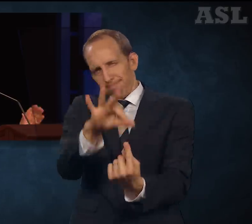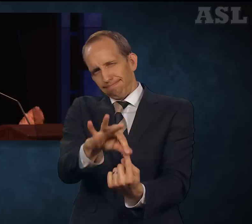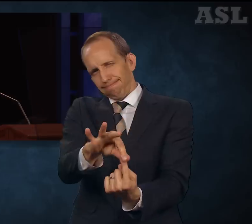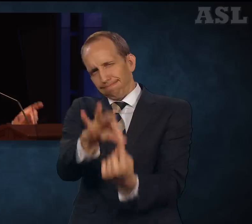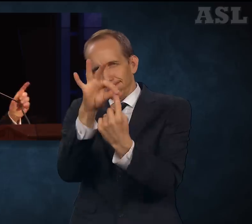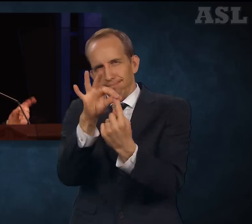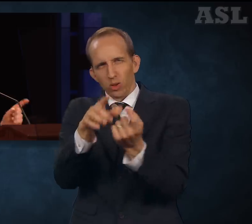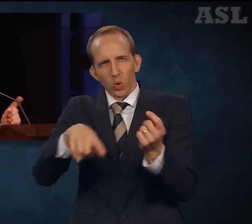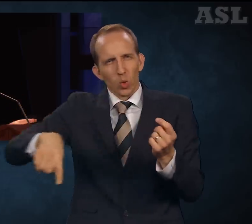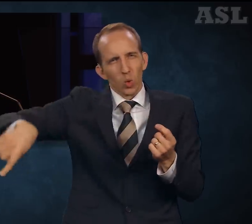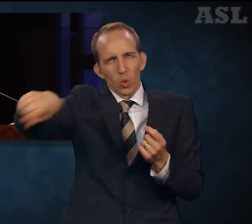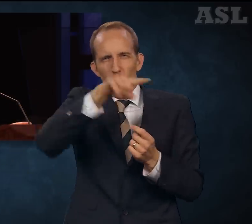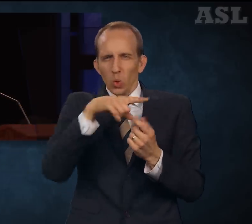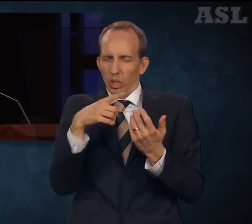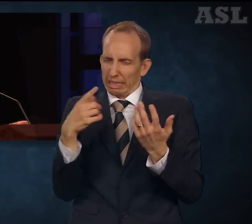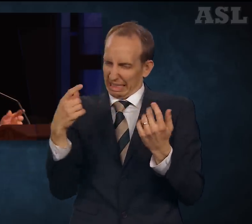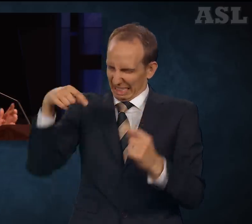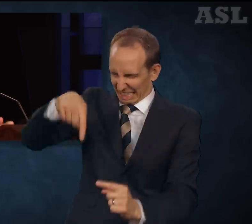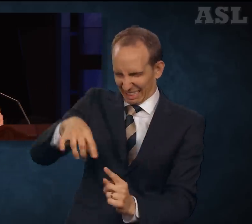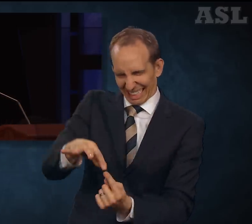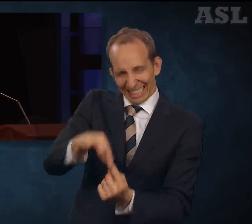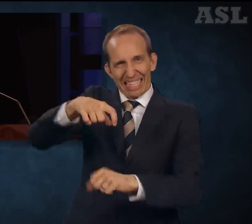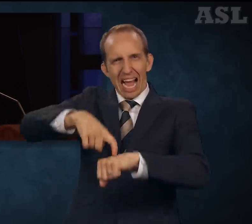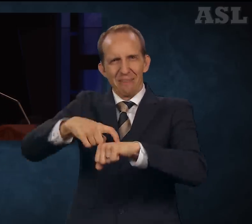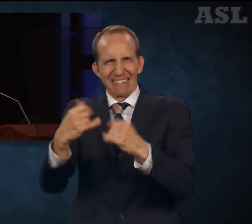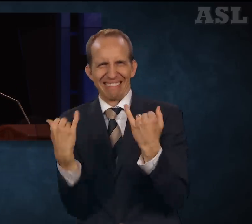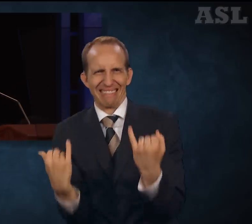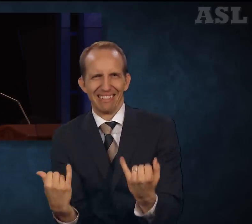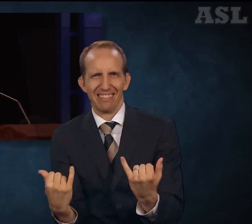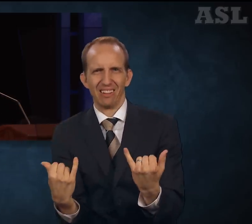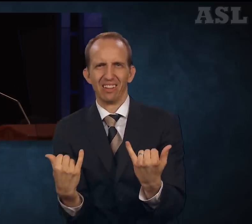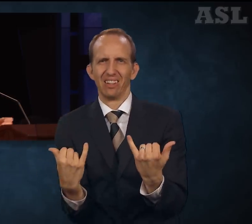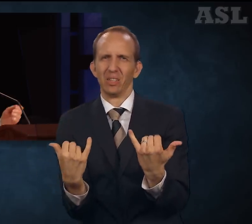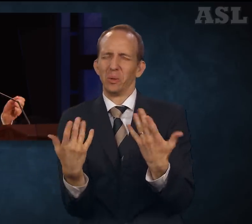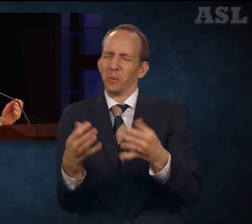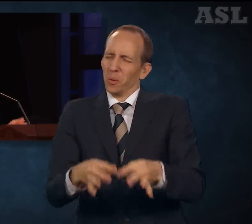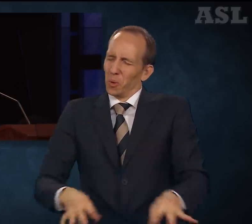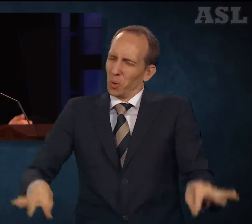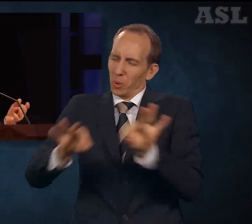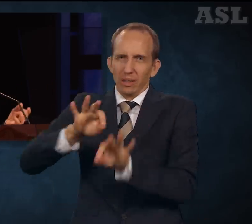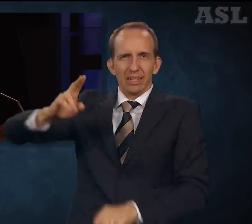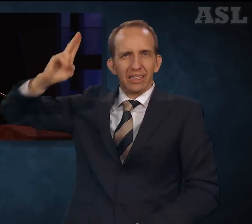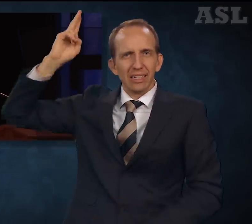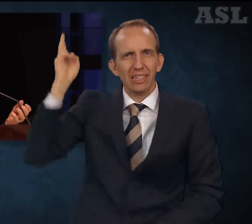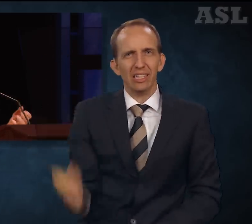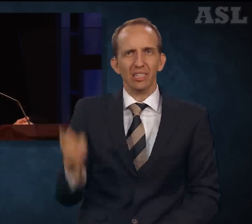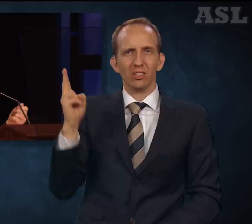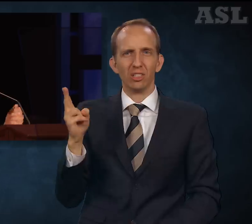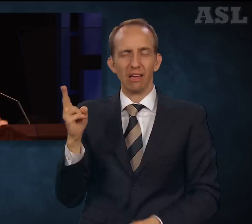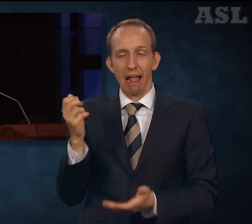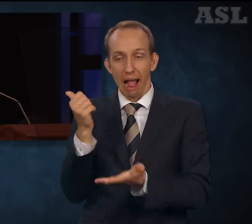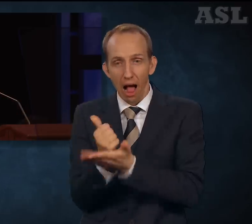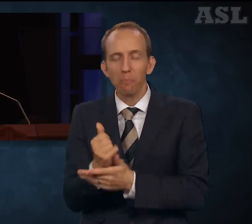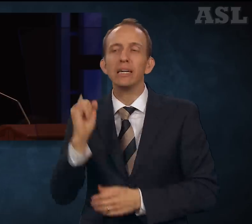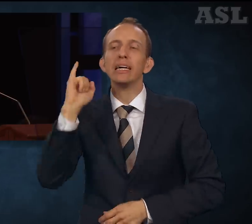YOU WERE SENT TO EARTH AT